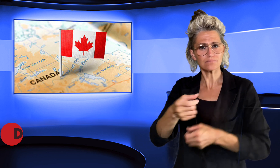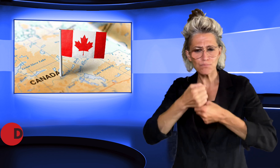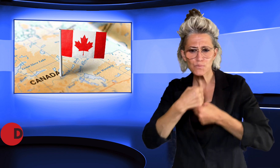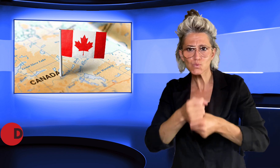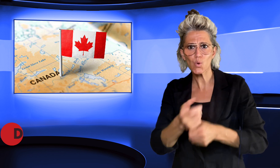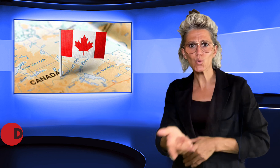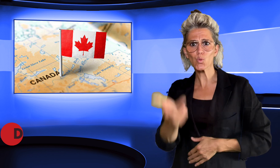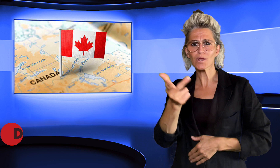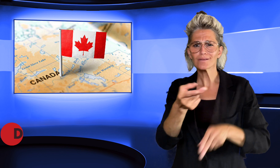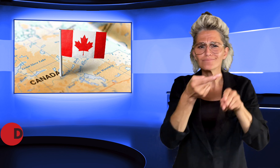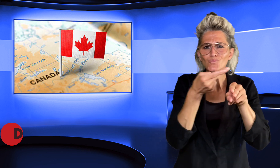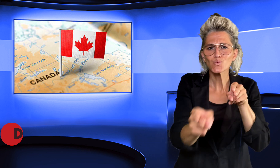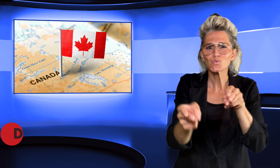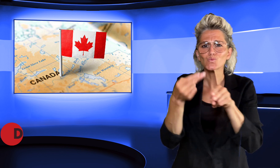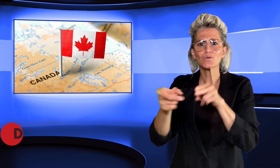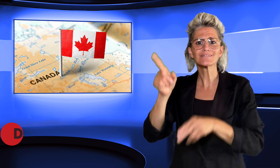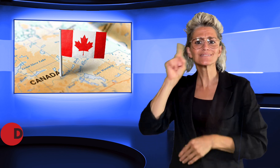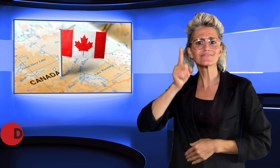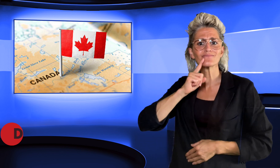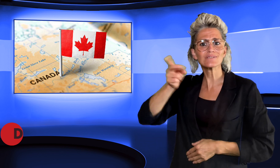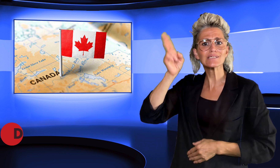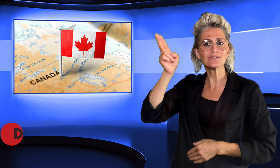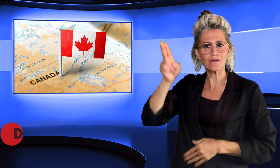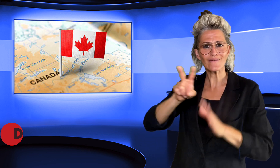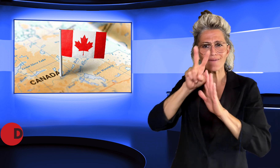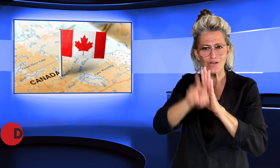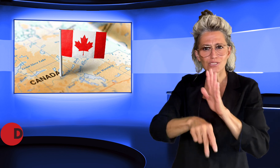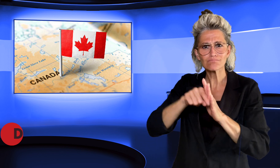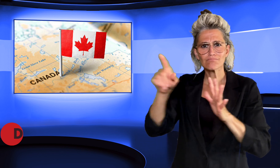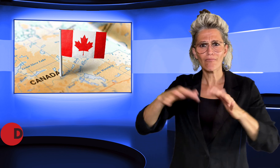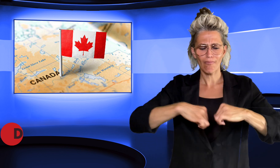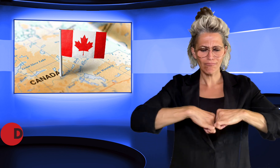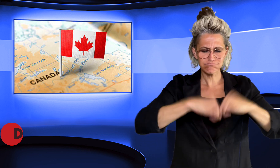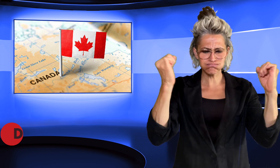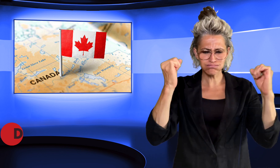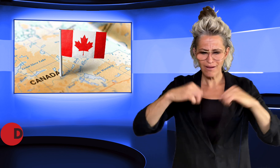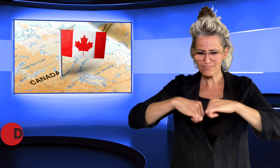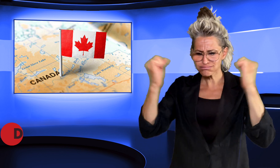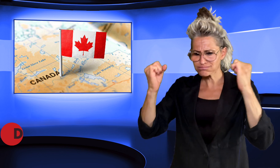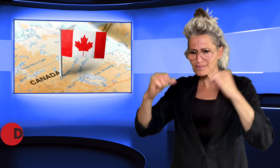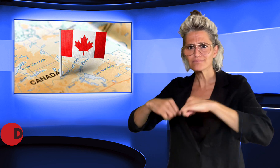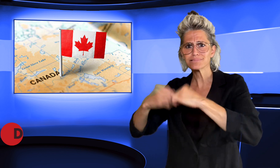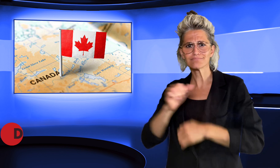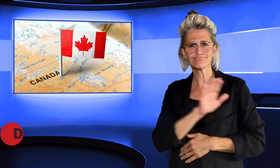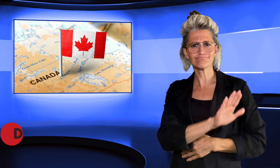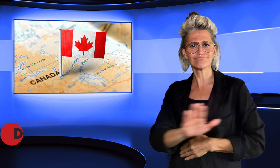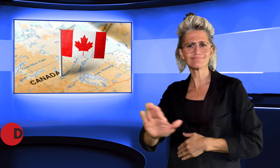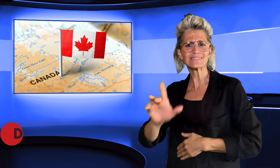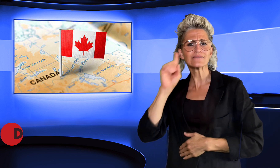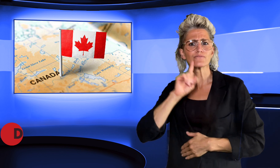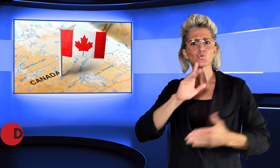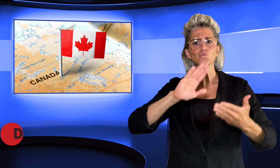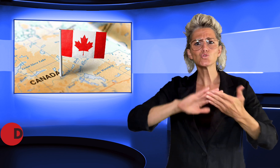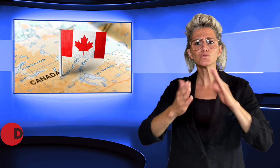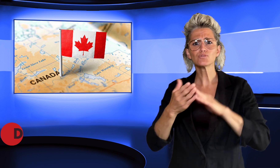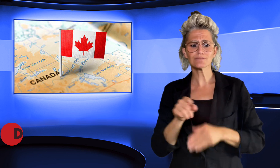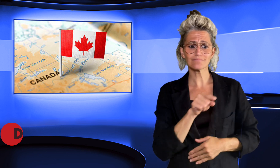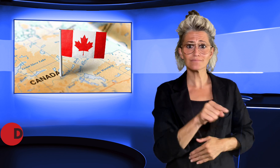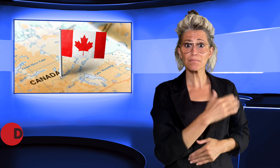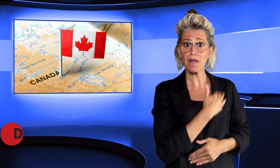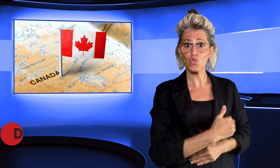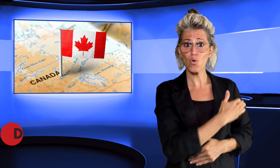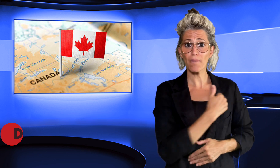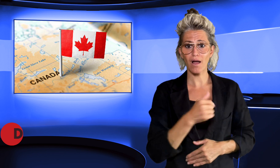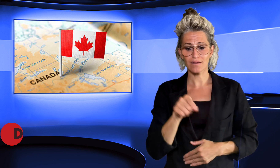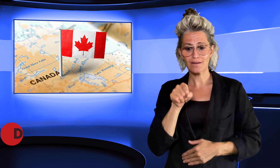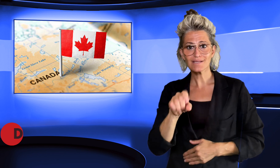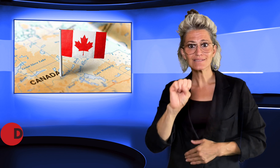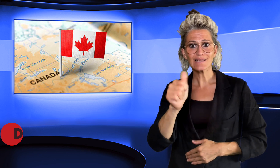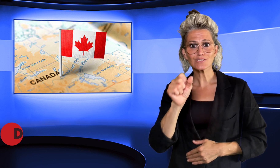three brief Deaf History videos exploring Deaf Communities in Manitoba,